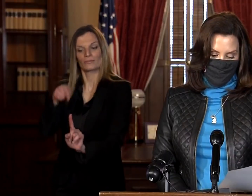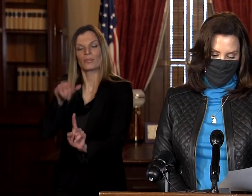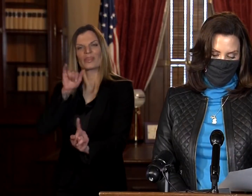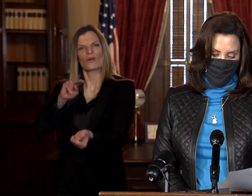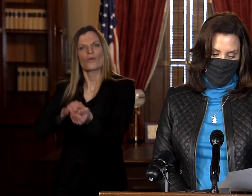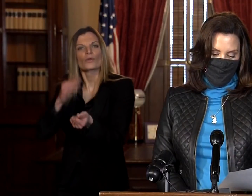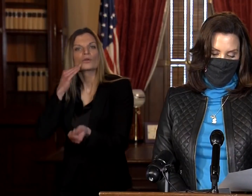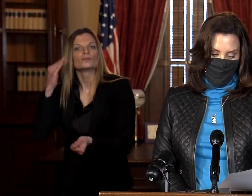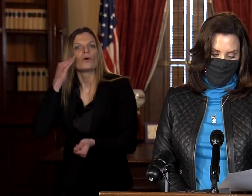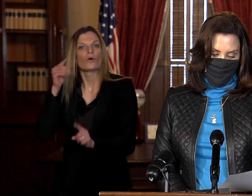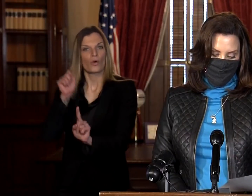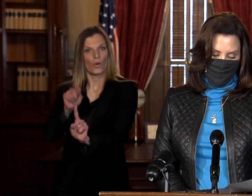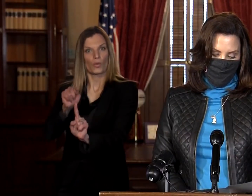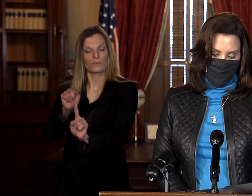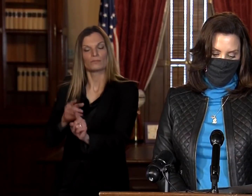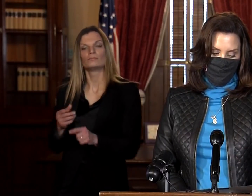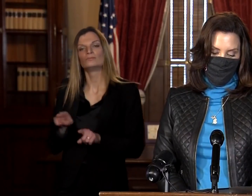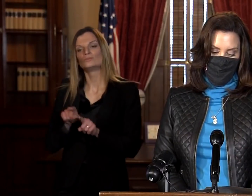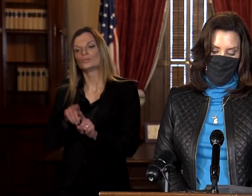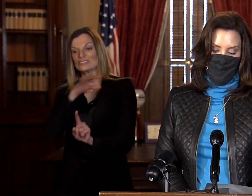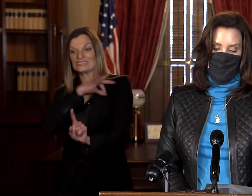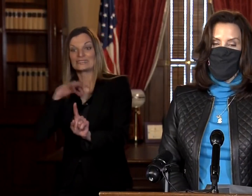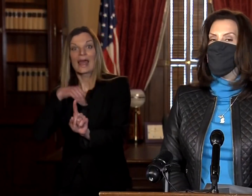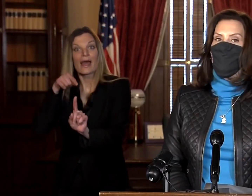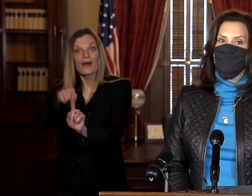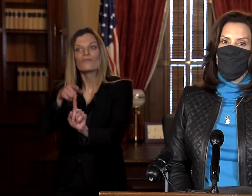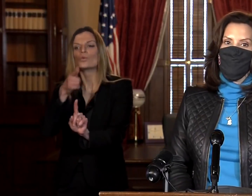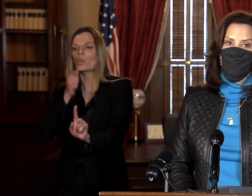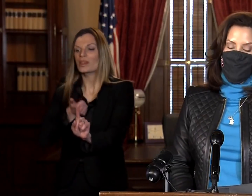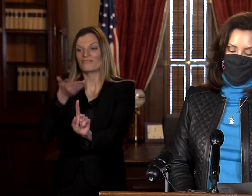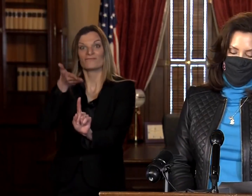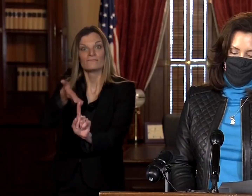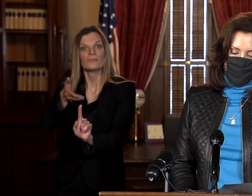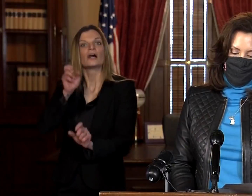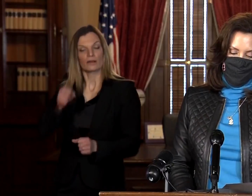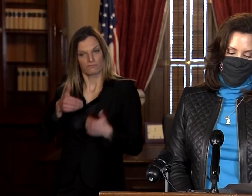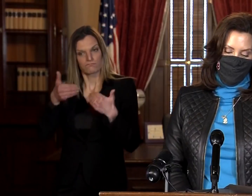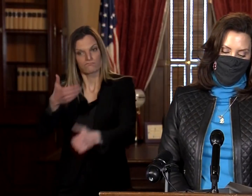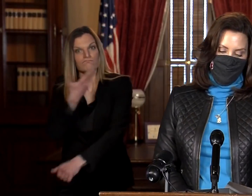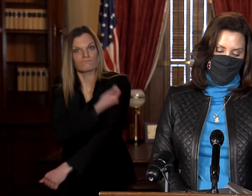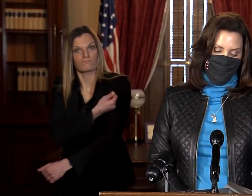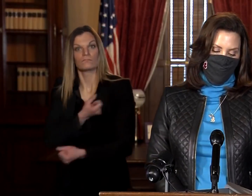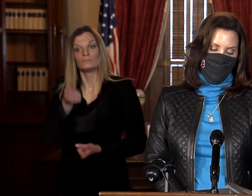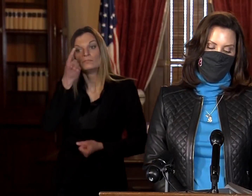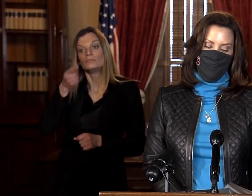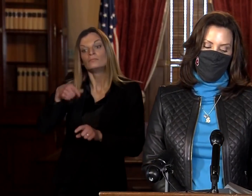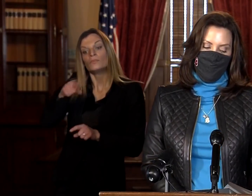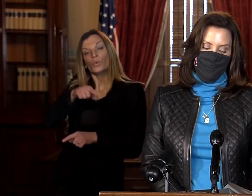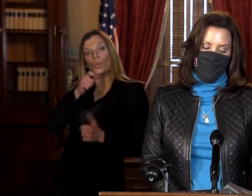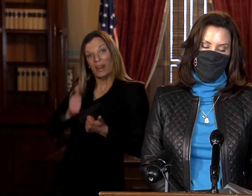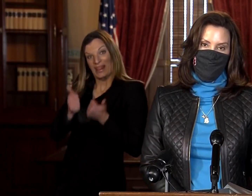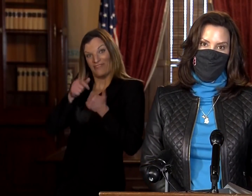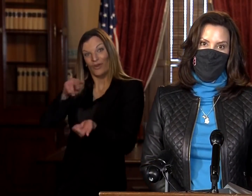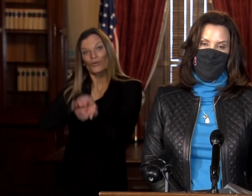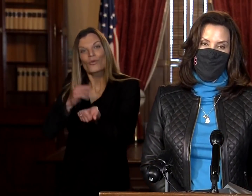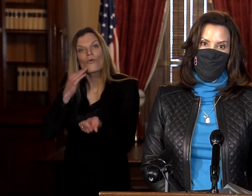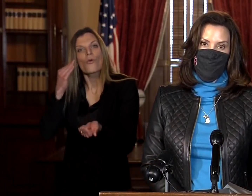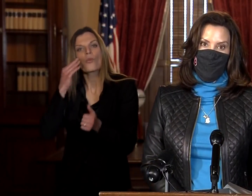announced that we have begun distributing these Vaccines to distributing these Vaccines to nursing home residents and nursing home residents and staff. staff. These residents are among the